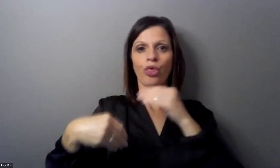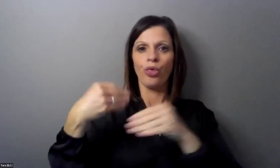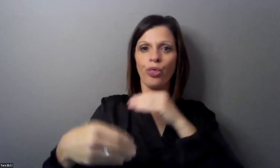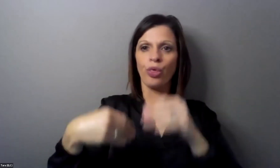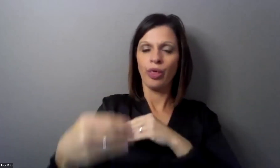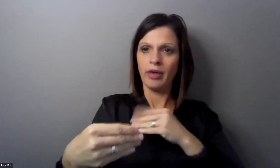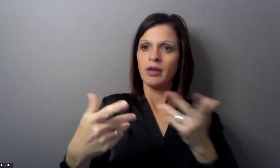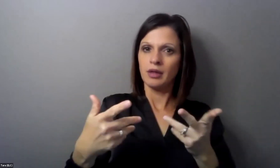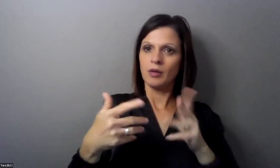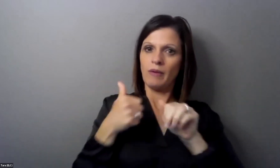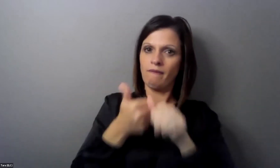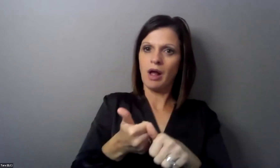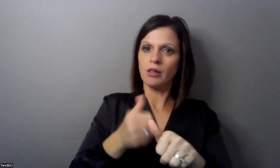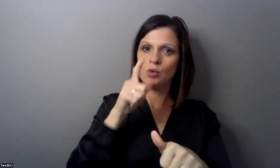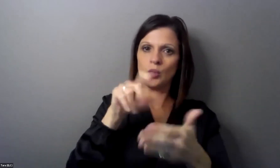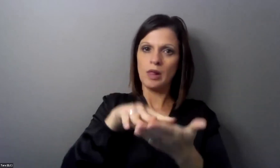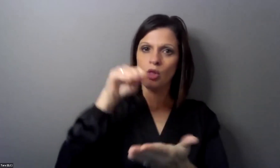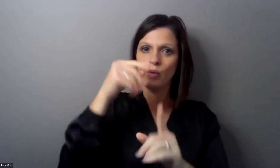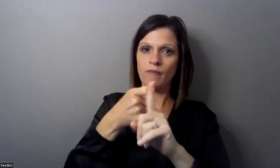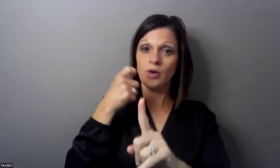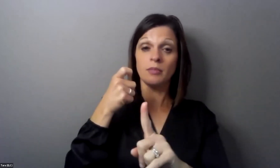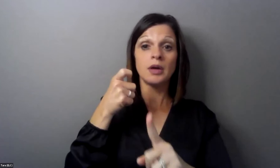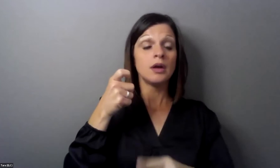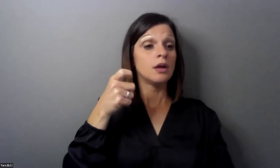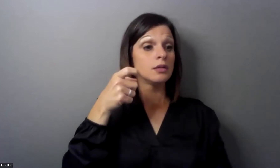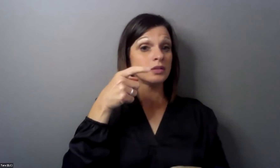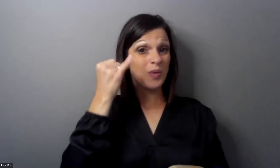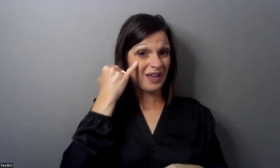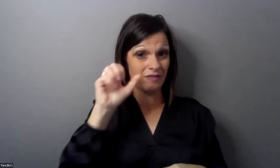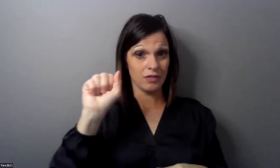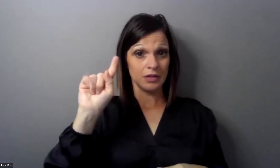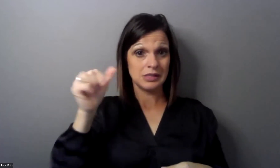And while that stigma may already exist there.